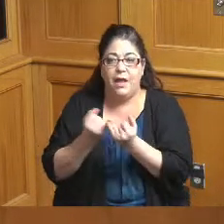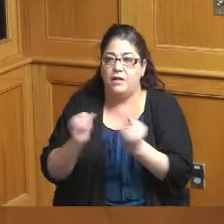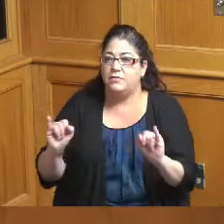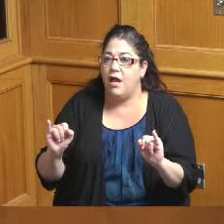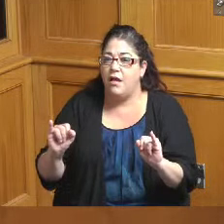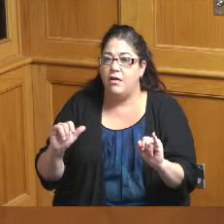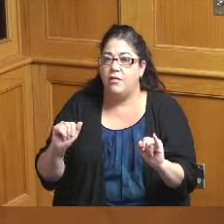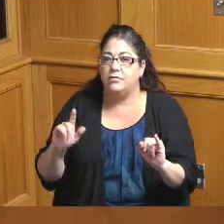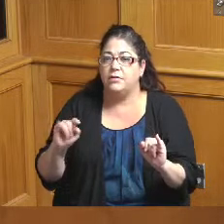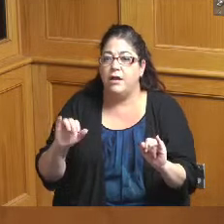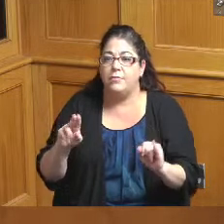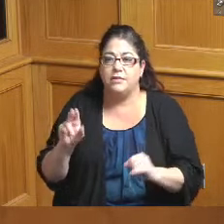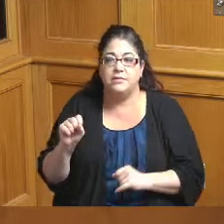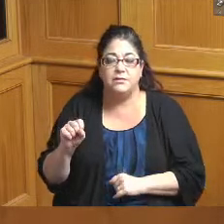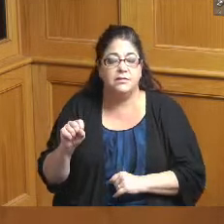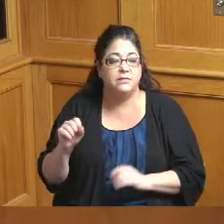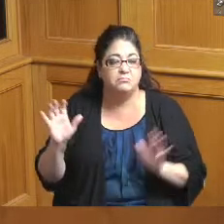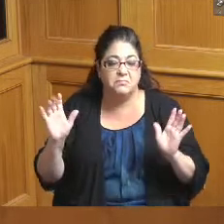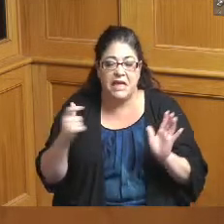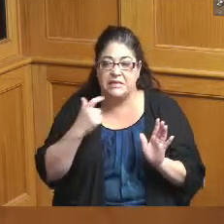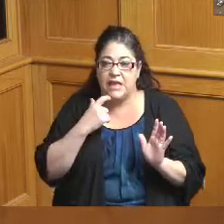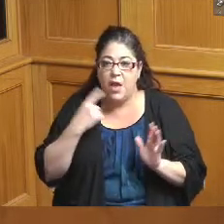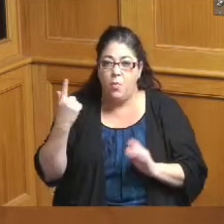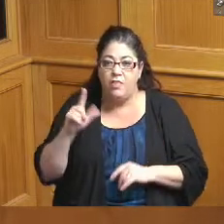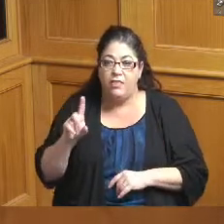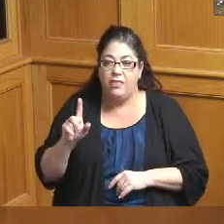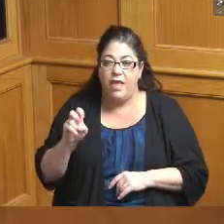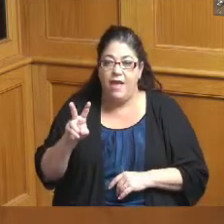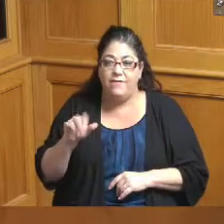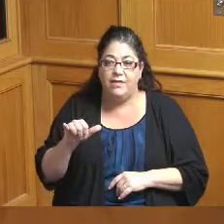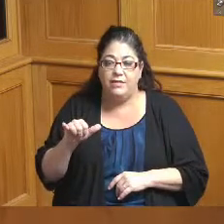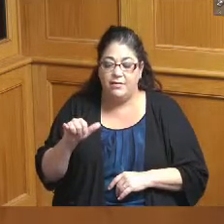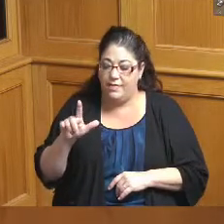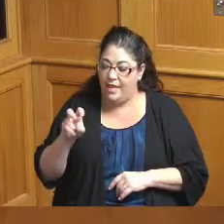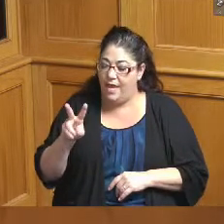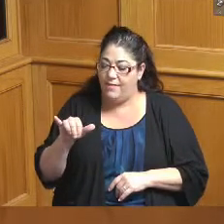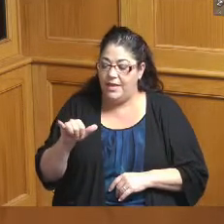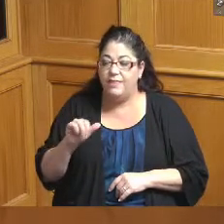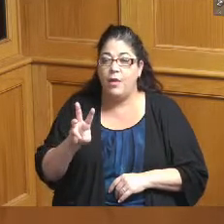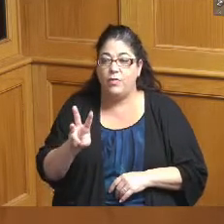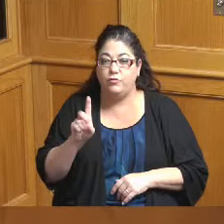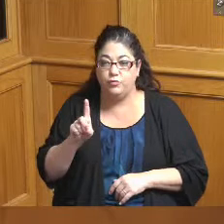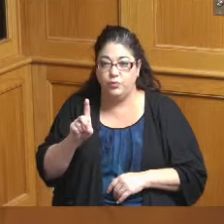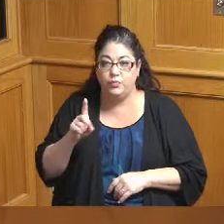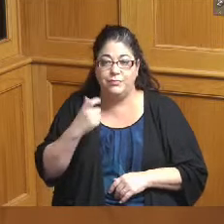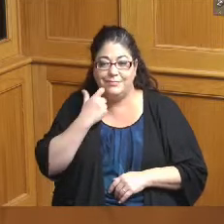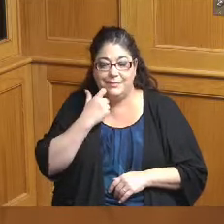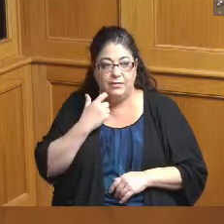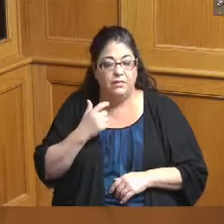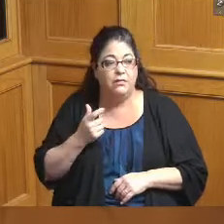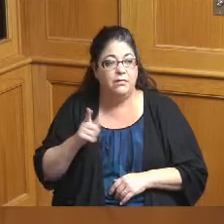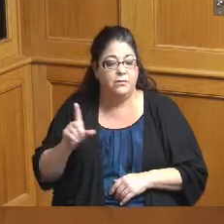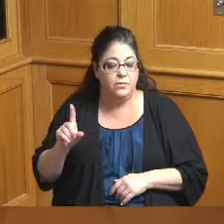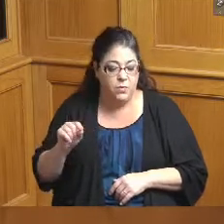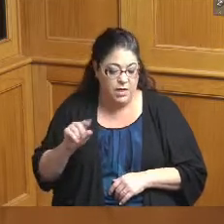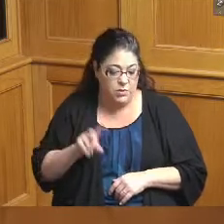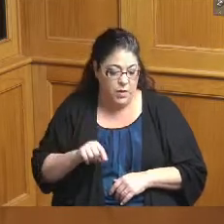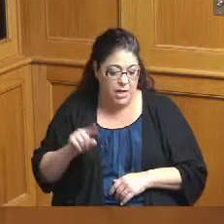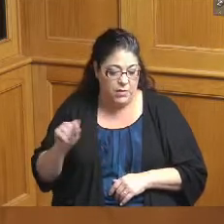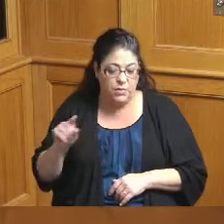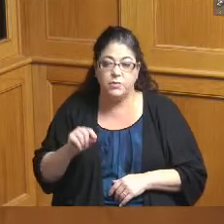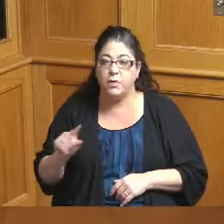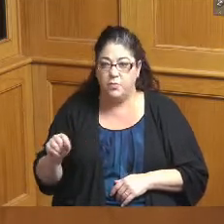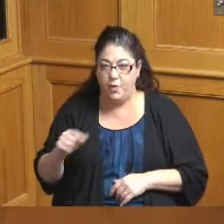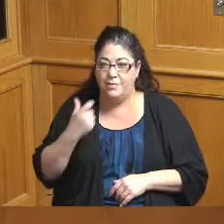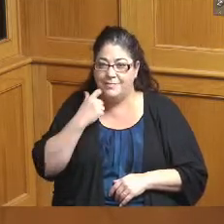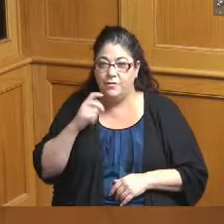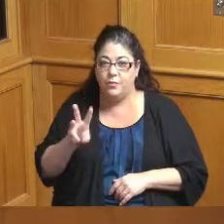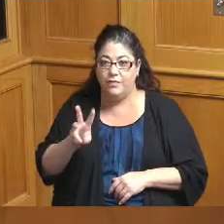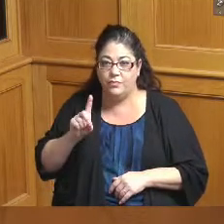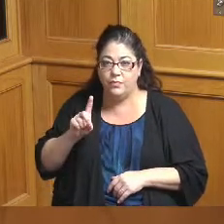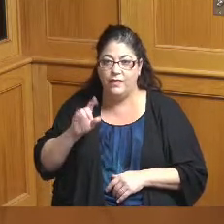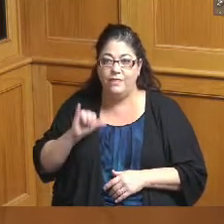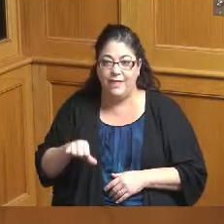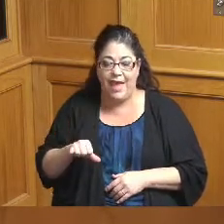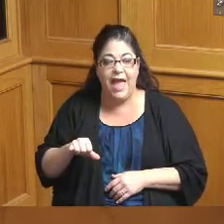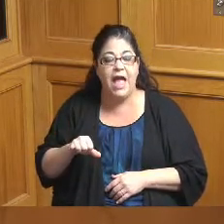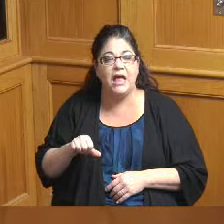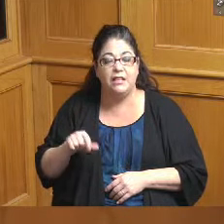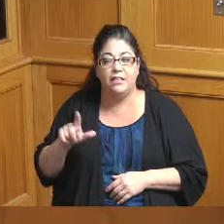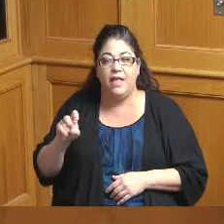I have to say on the one Levy that they withdrew in 2020 I was involved with that because there was